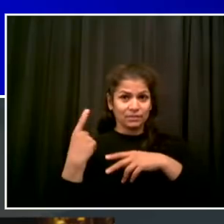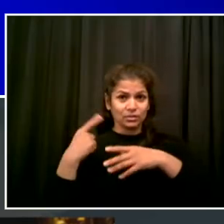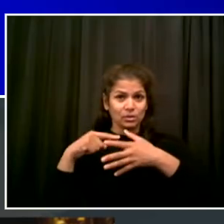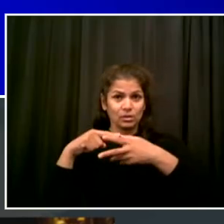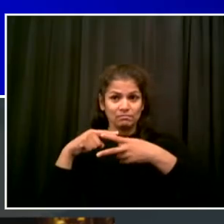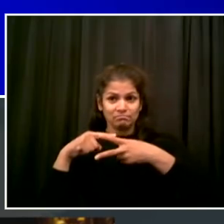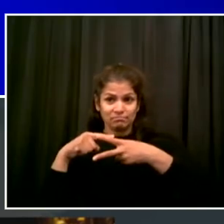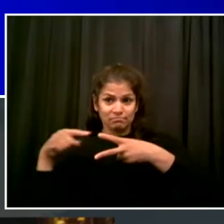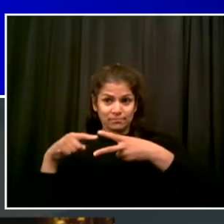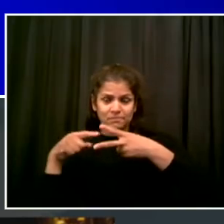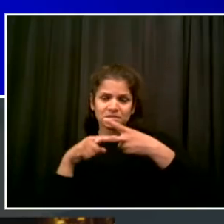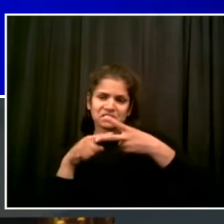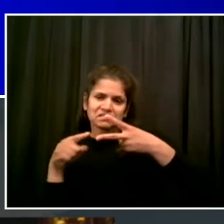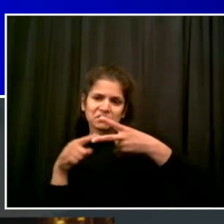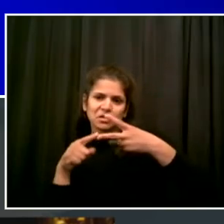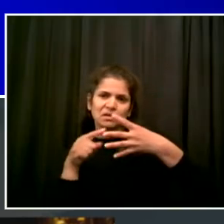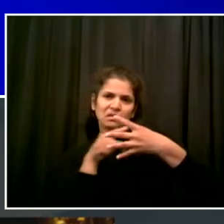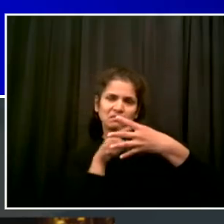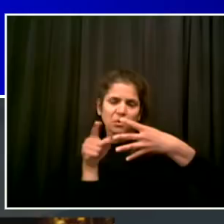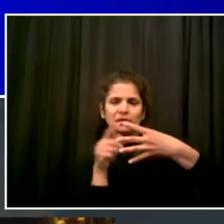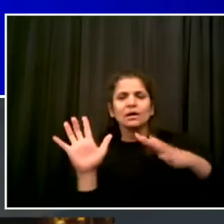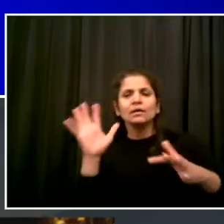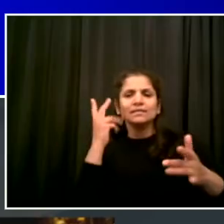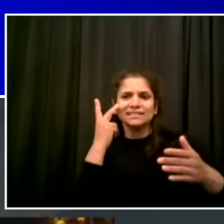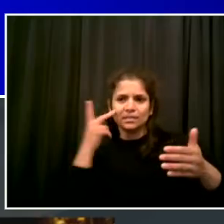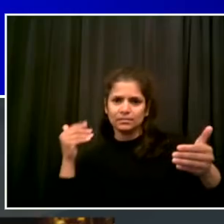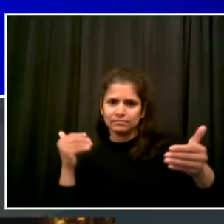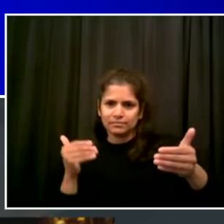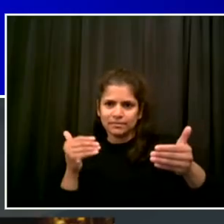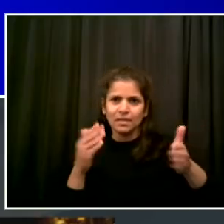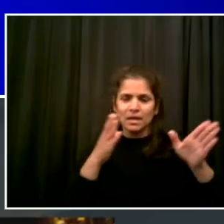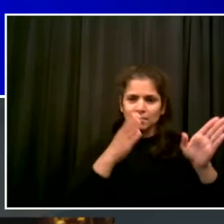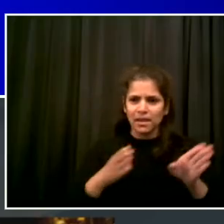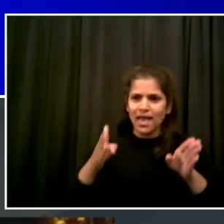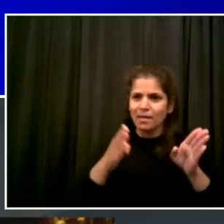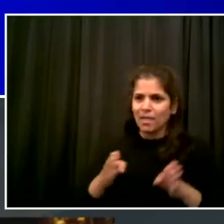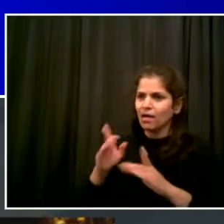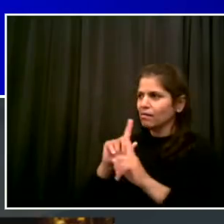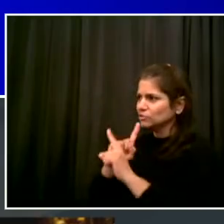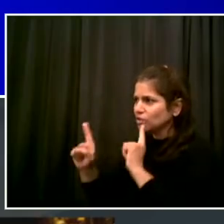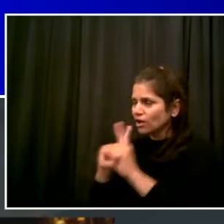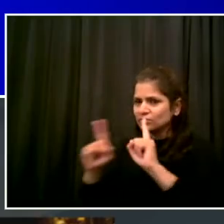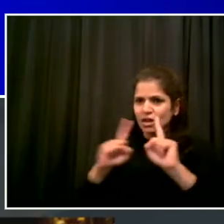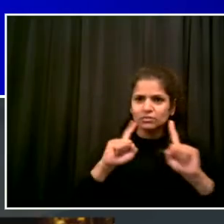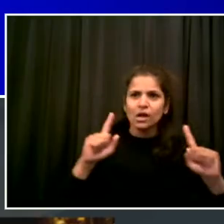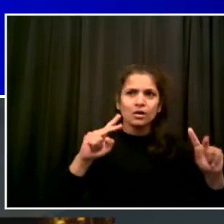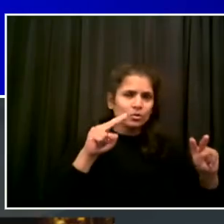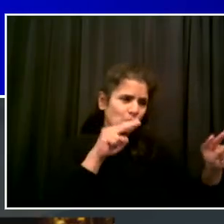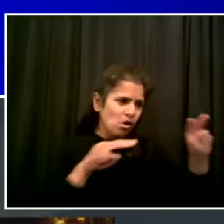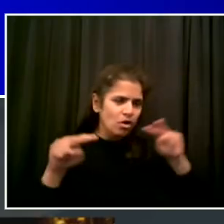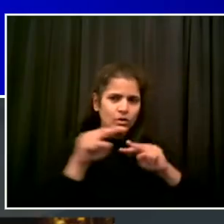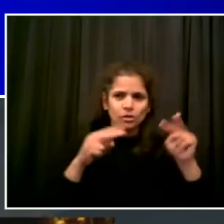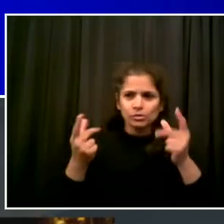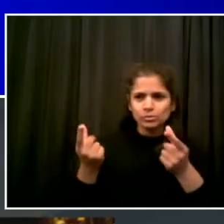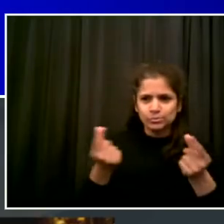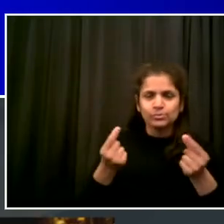WILL BE NANOUNCED IN THE FIRST OR SECOND WEEK OF JUNE. LLA BSIUNSSEE S AREPA YNGI TATENTION AND